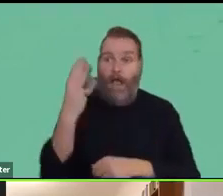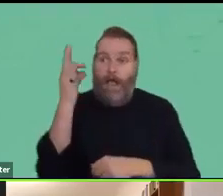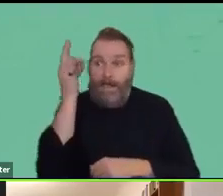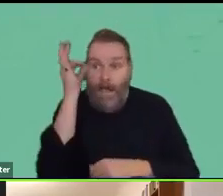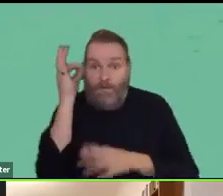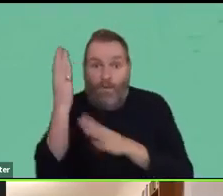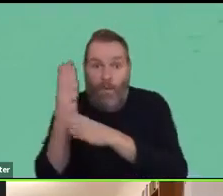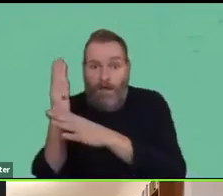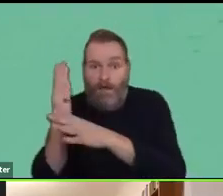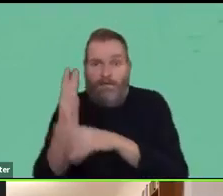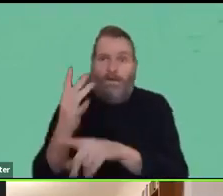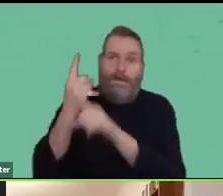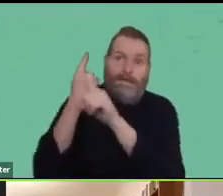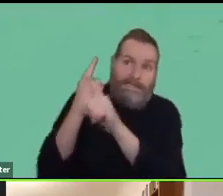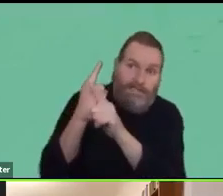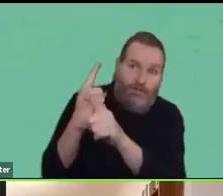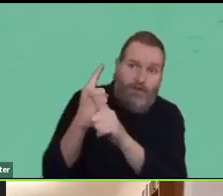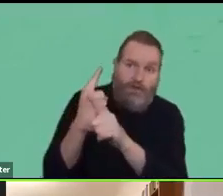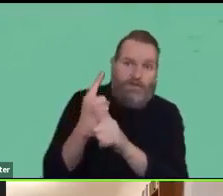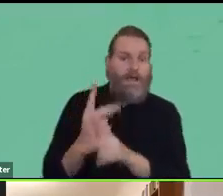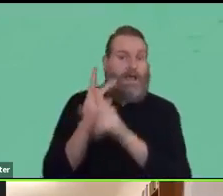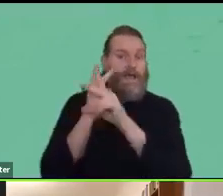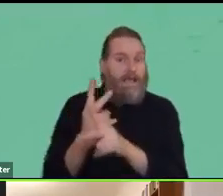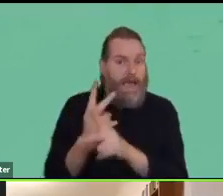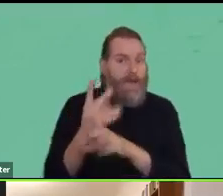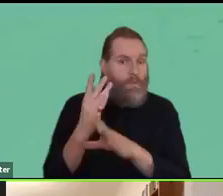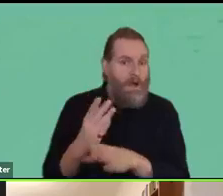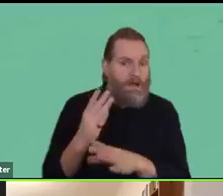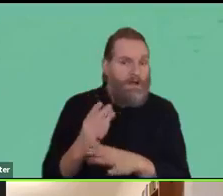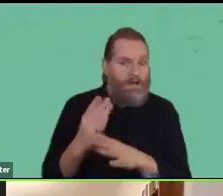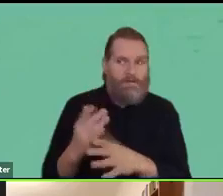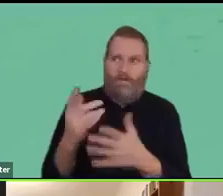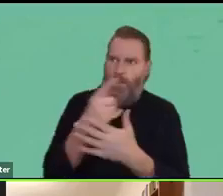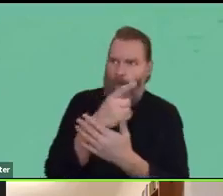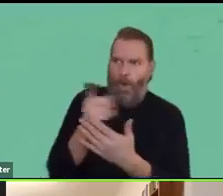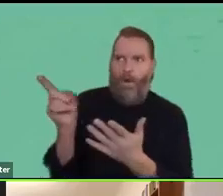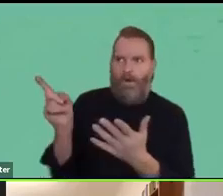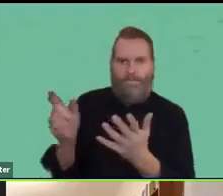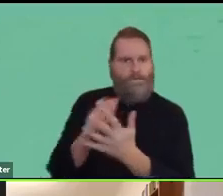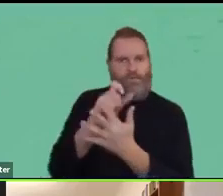care workers and all these people who have done so much but are being treated so appallingly.